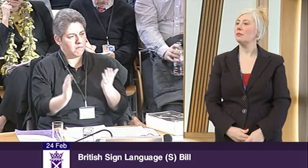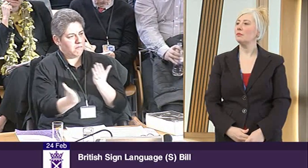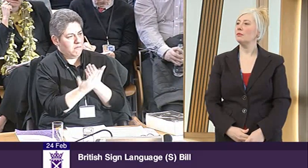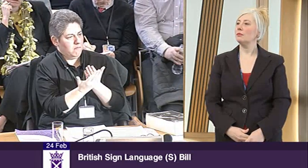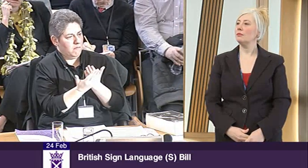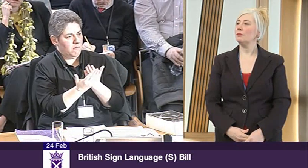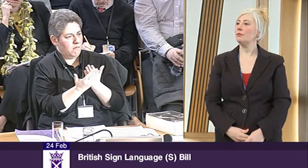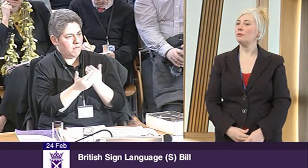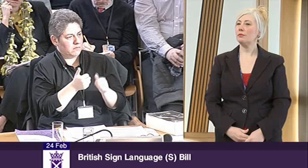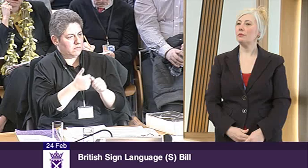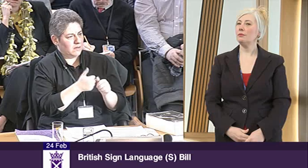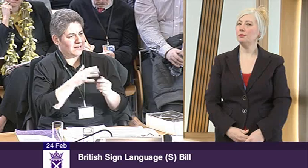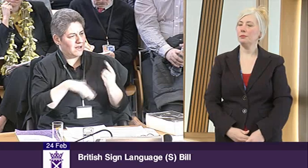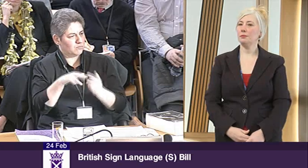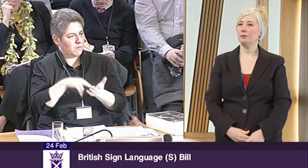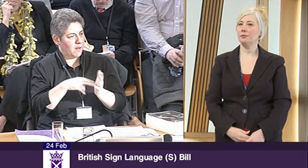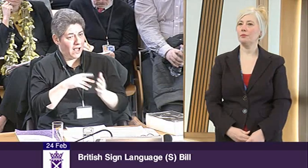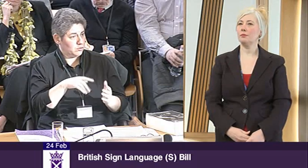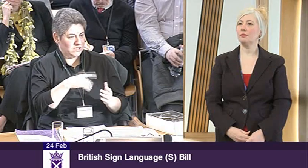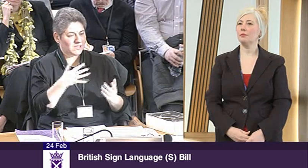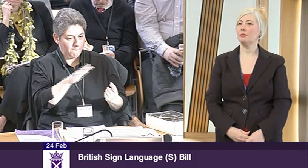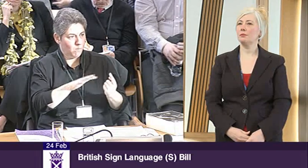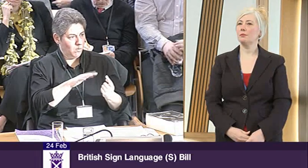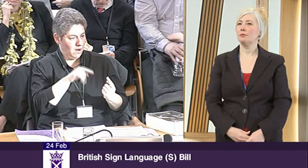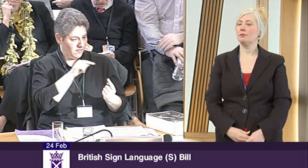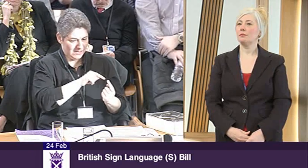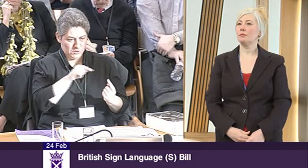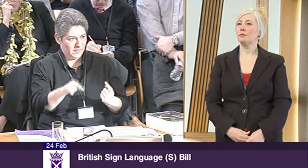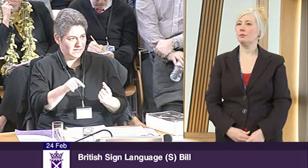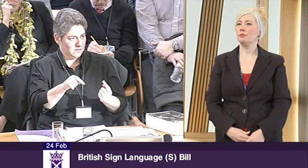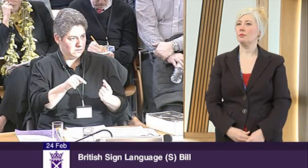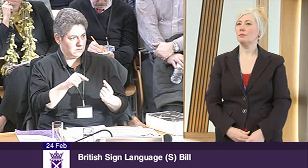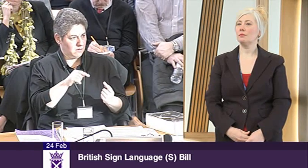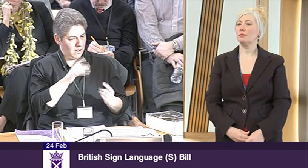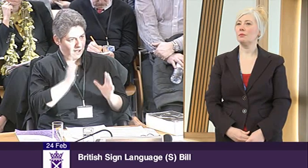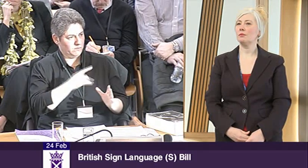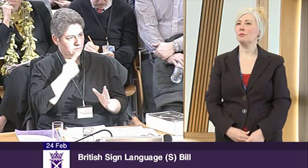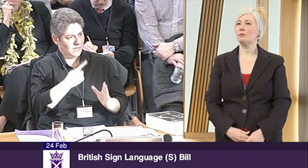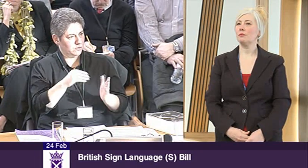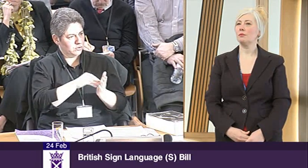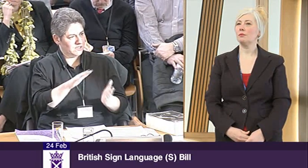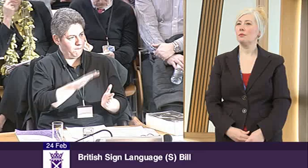bones—but maybe not more on the face of the bill. The detail belongs more in the national